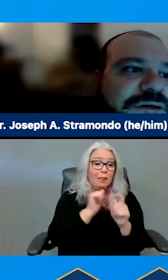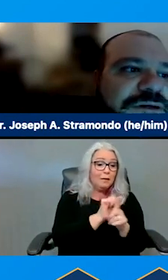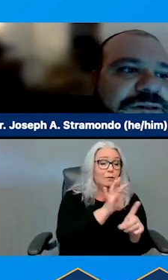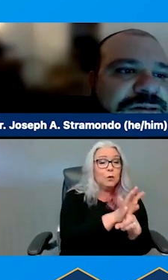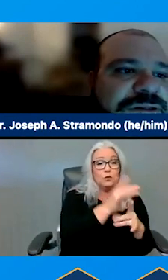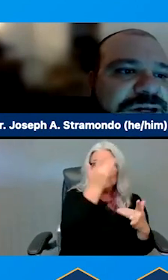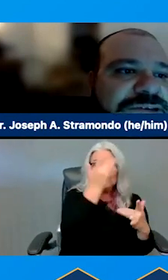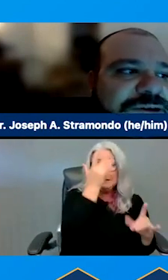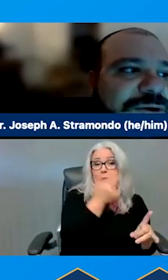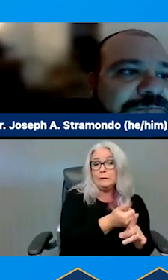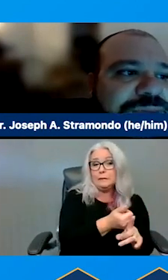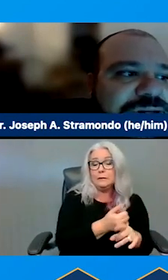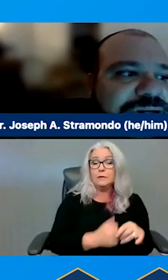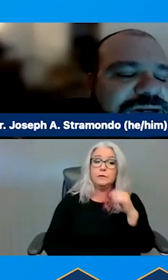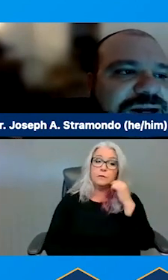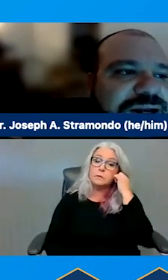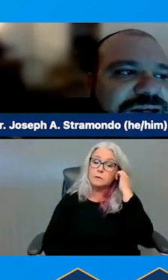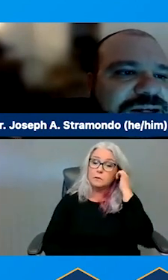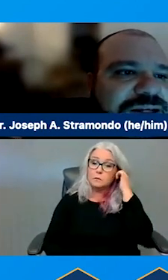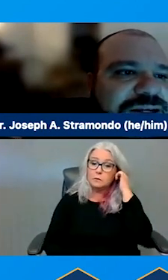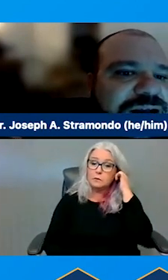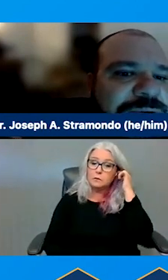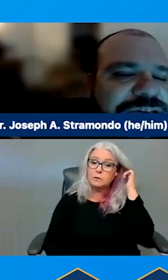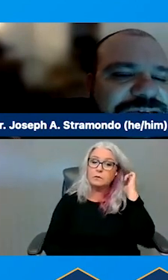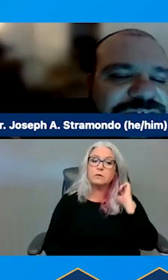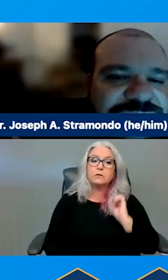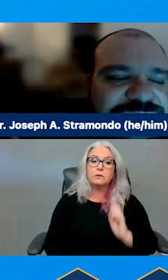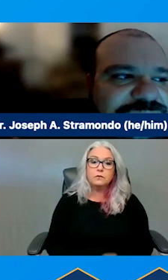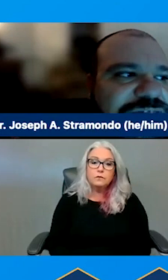Okay. And so I want to suggest